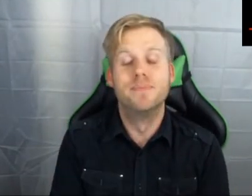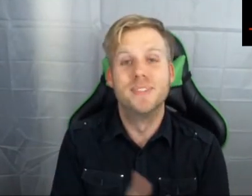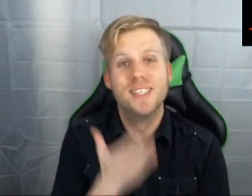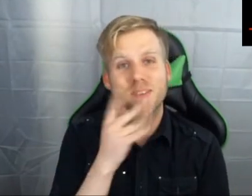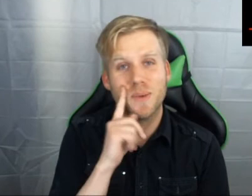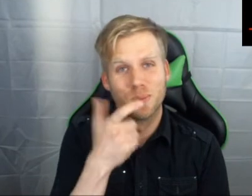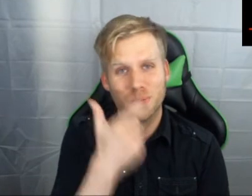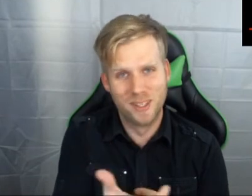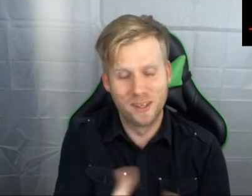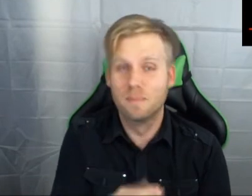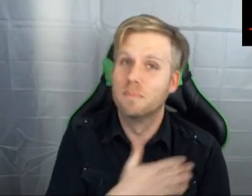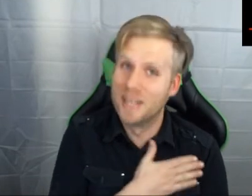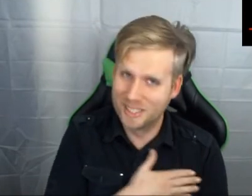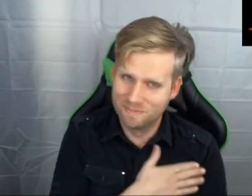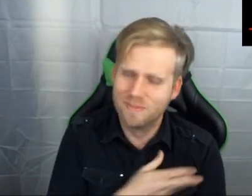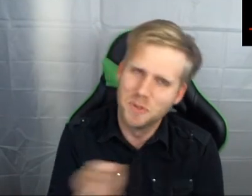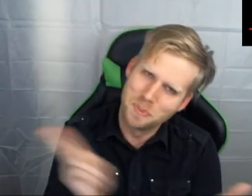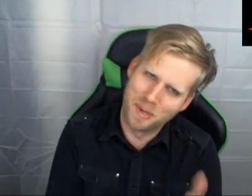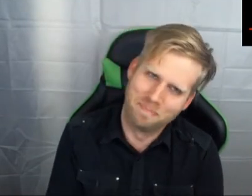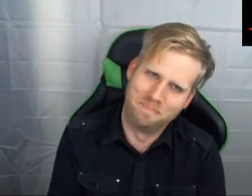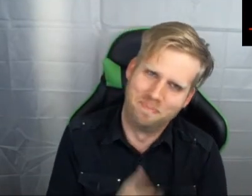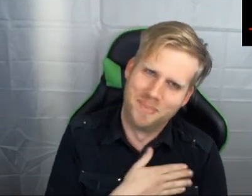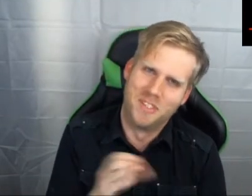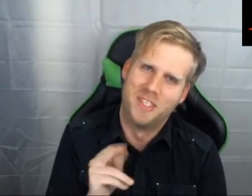thank you for watching and please subscribe! :)